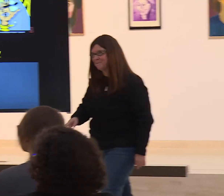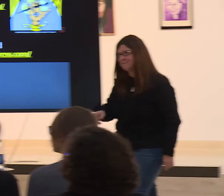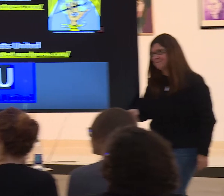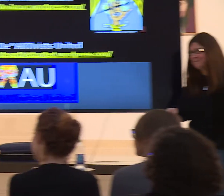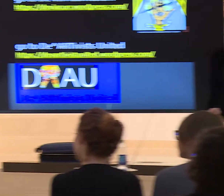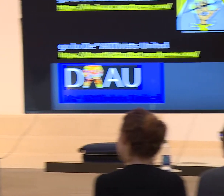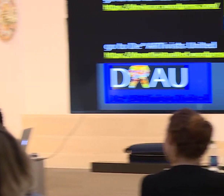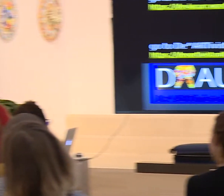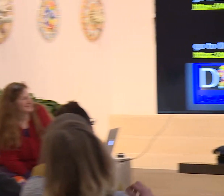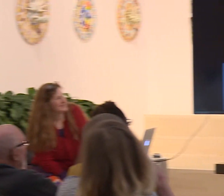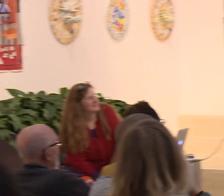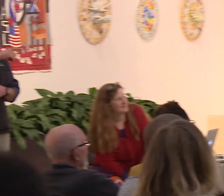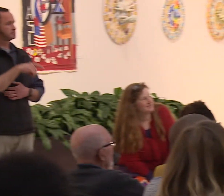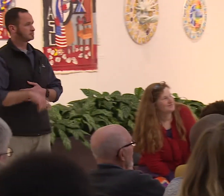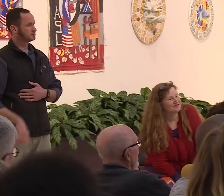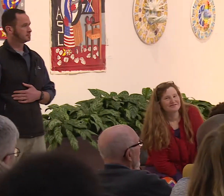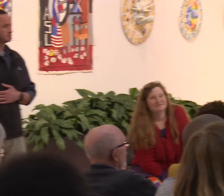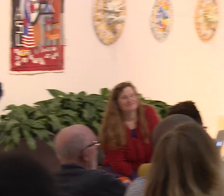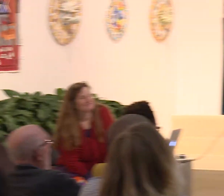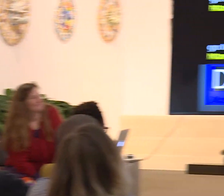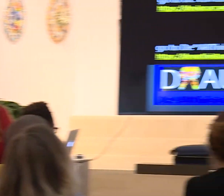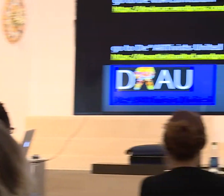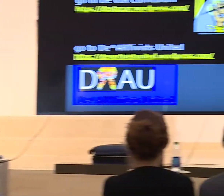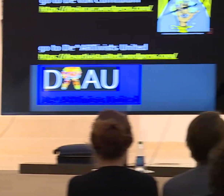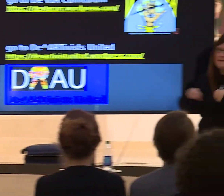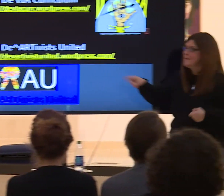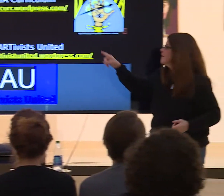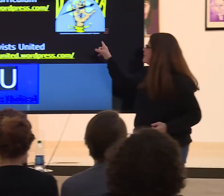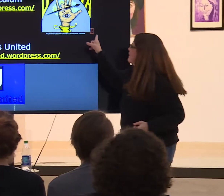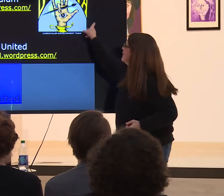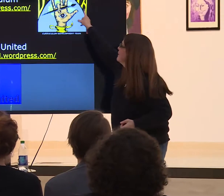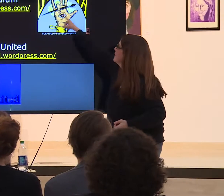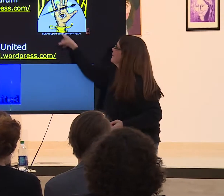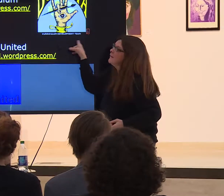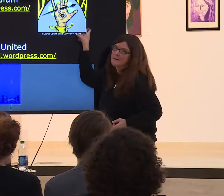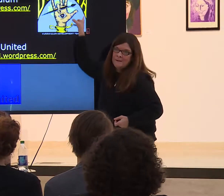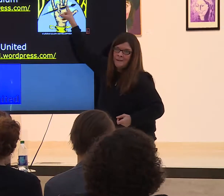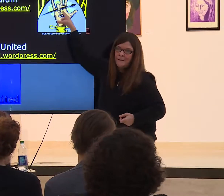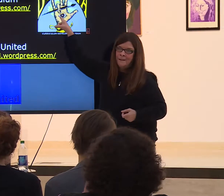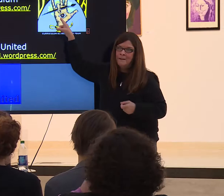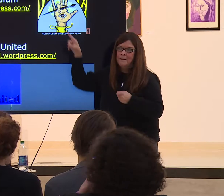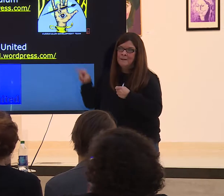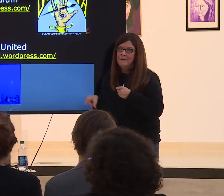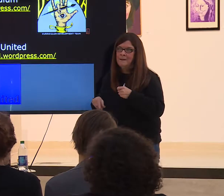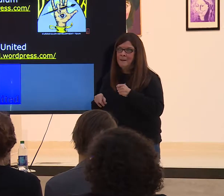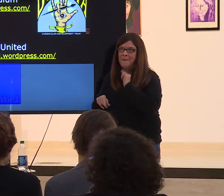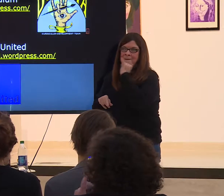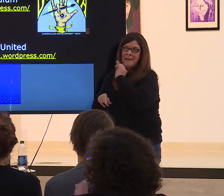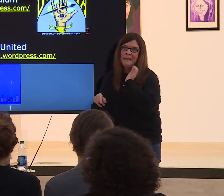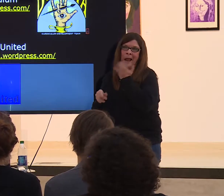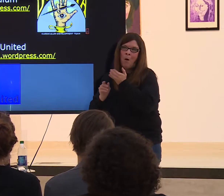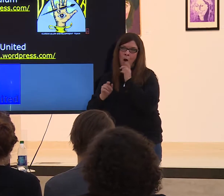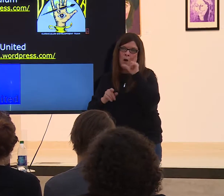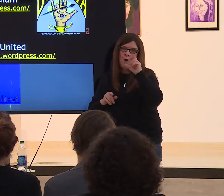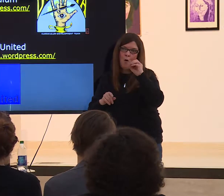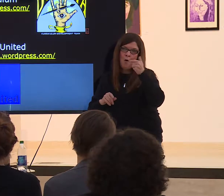Audience member: Who did that piece? Nancy: This is a David Call piece right here, mm-hmm. Audience member: Wow. It's just beautiful.